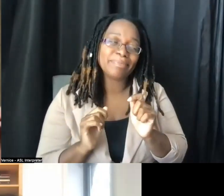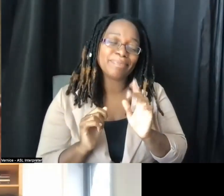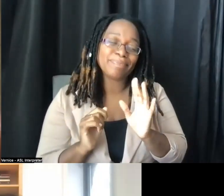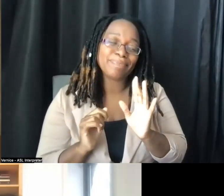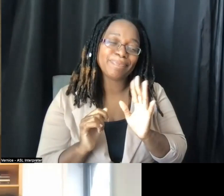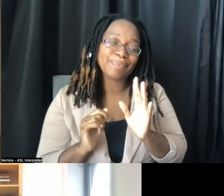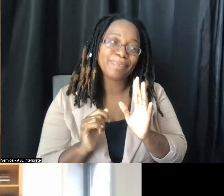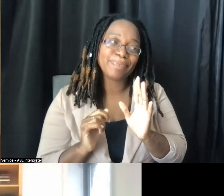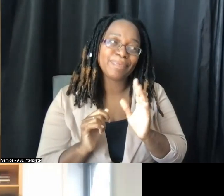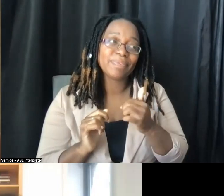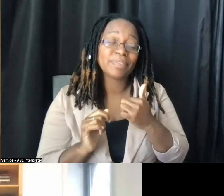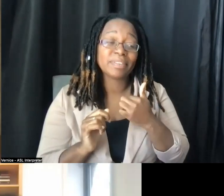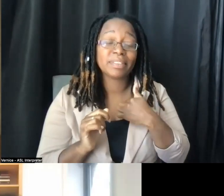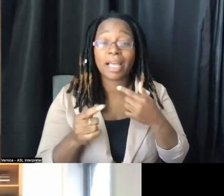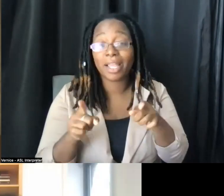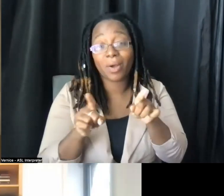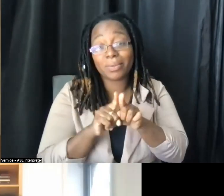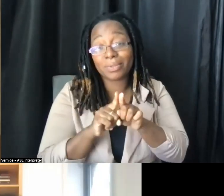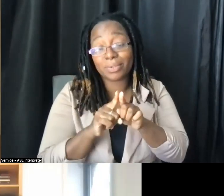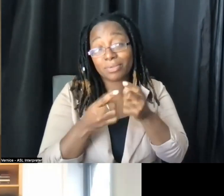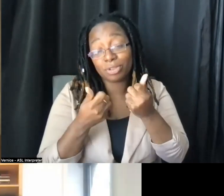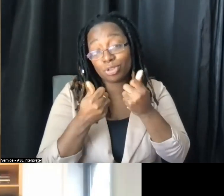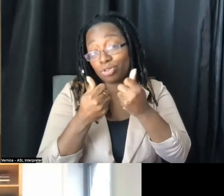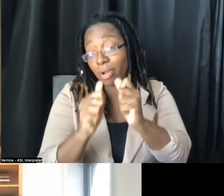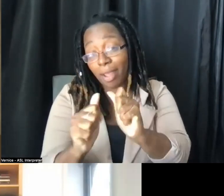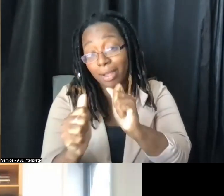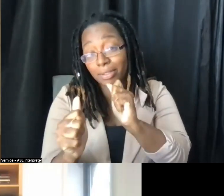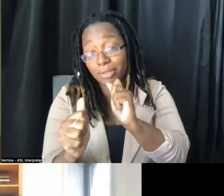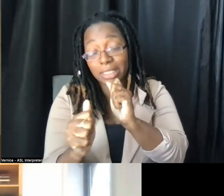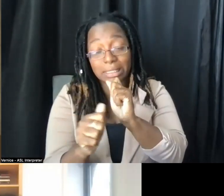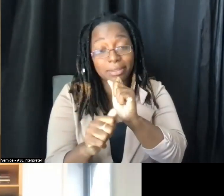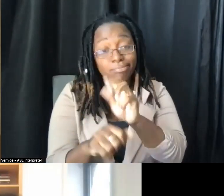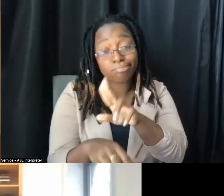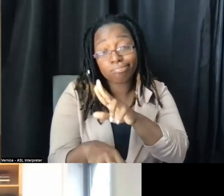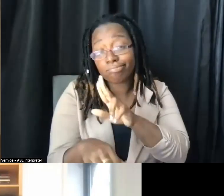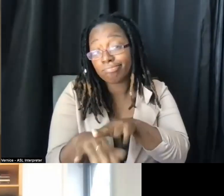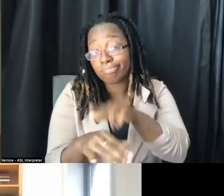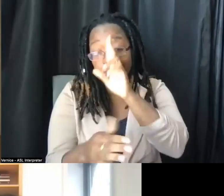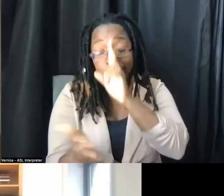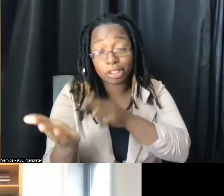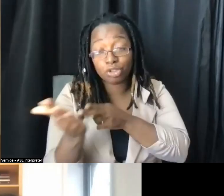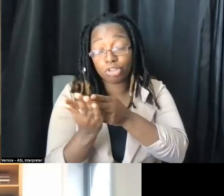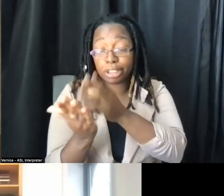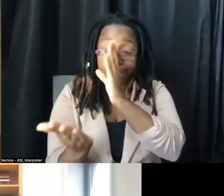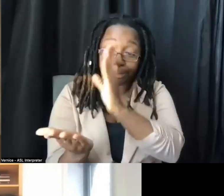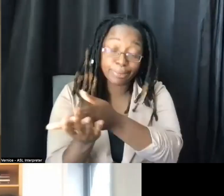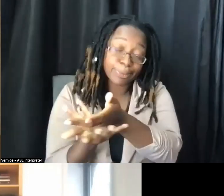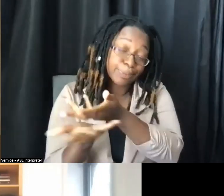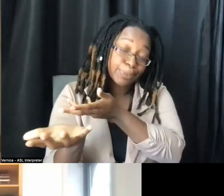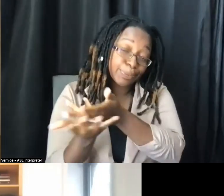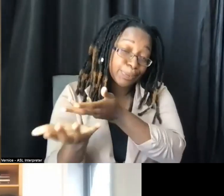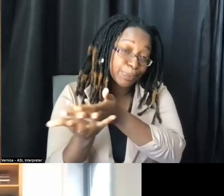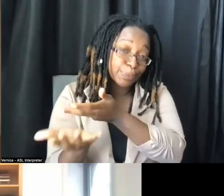related things. But then also,